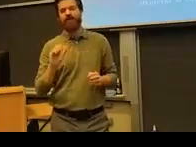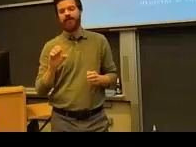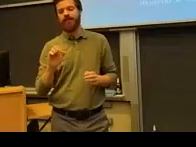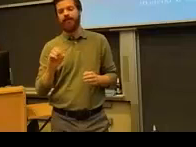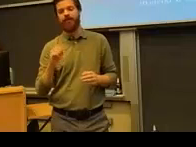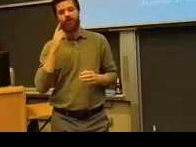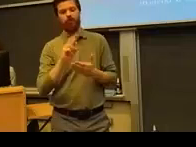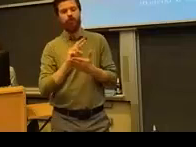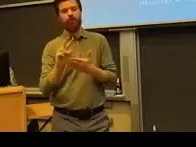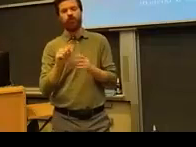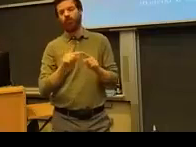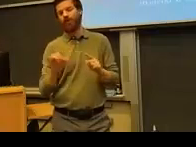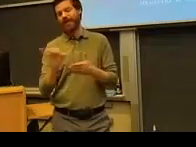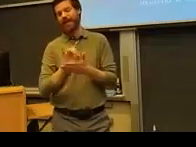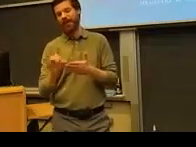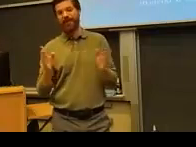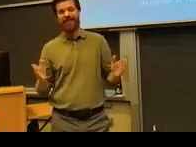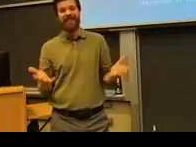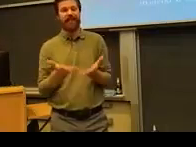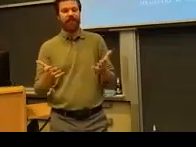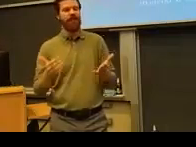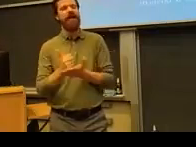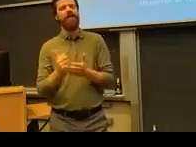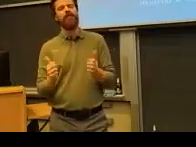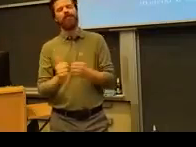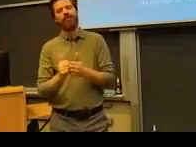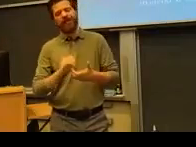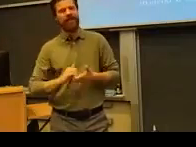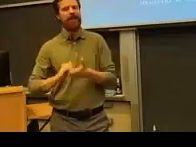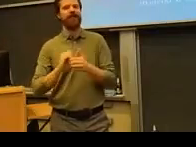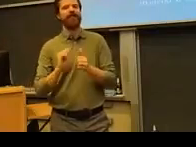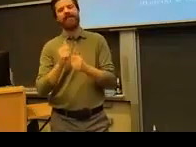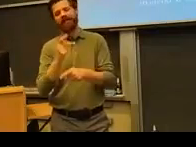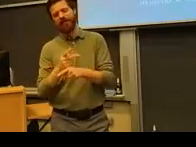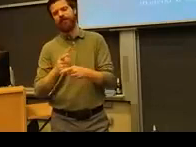that they're here and it just it just helps with collaborating with care and getting them through